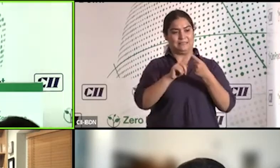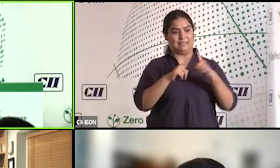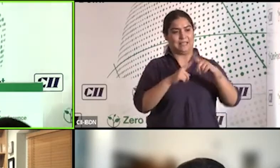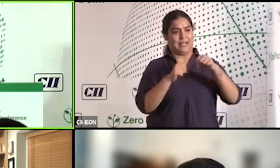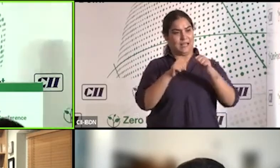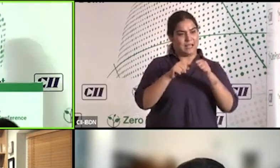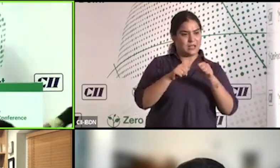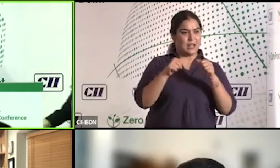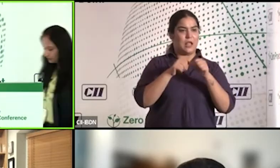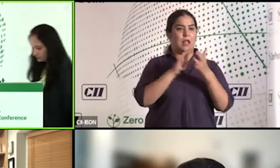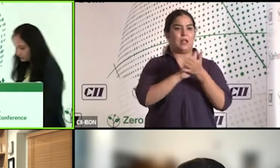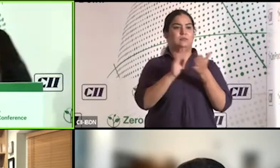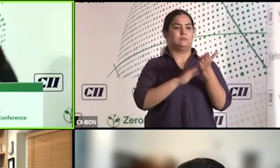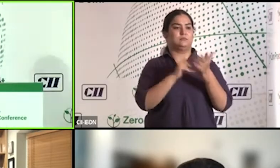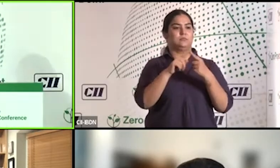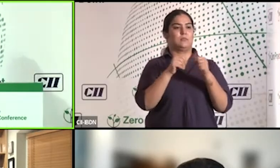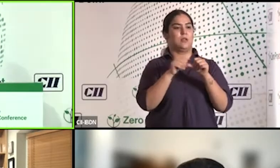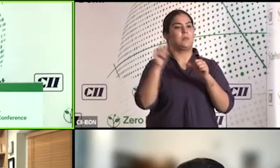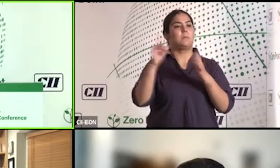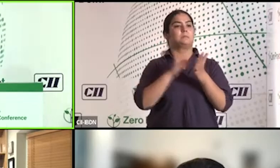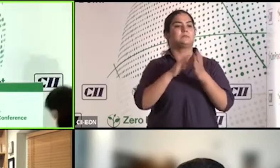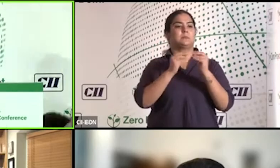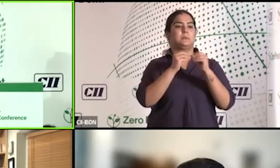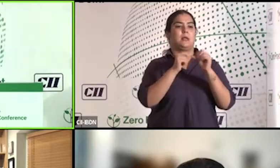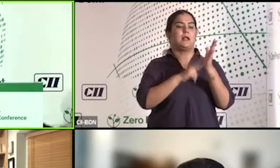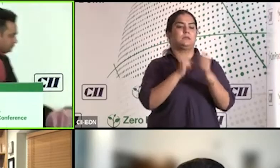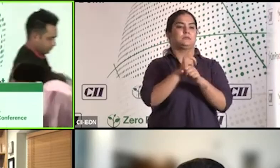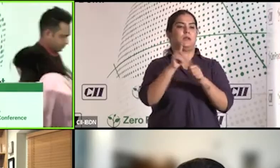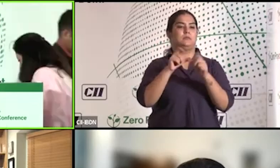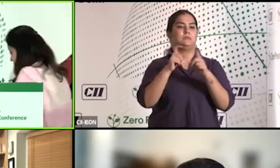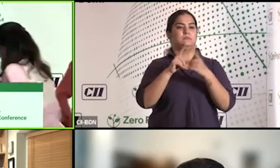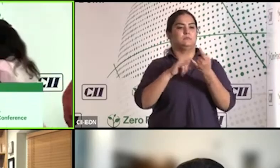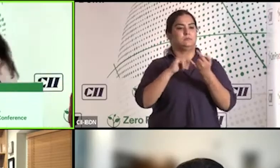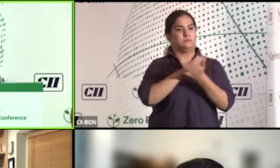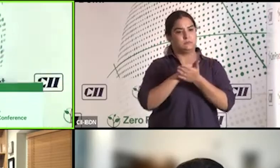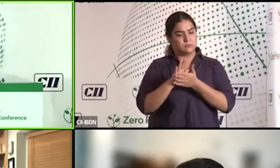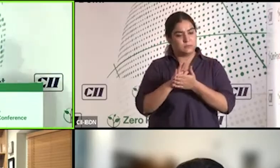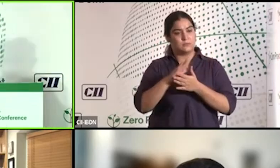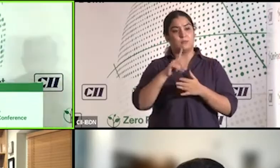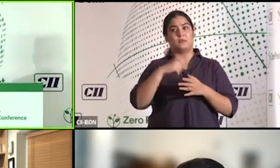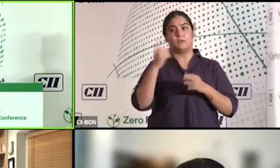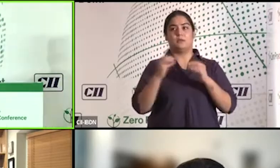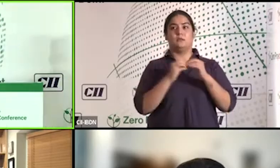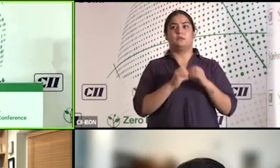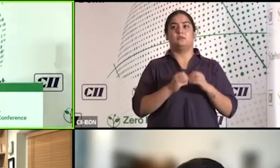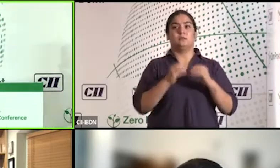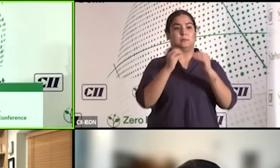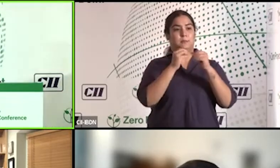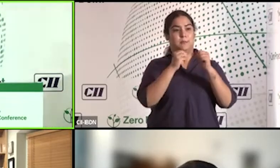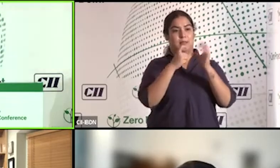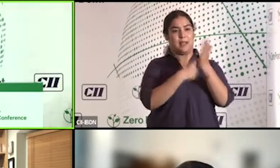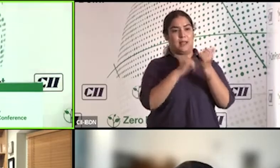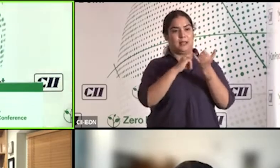Bangladesh Business Disability Network. Ms.. Varsha Mukherjee Sari Banerjee, Society